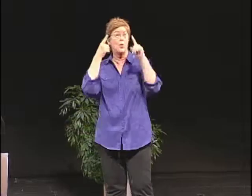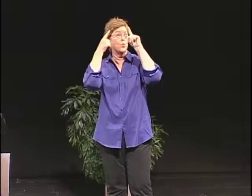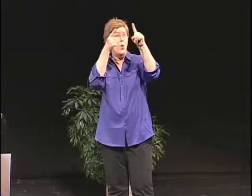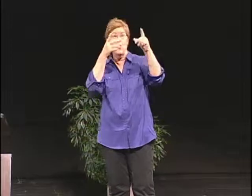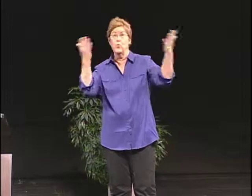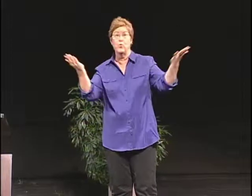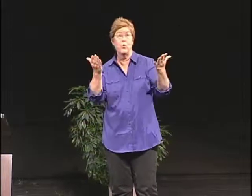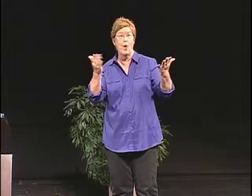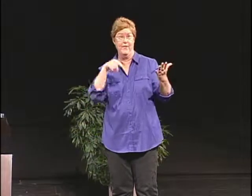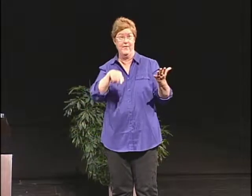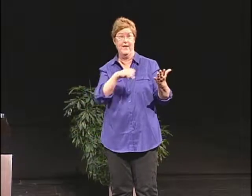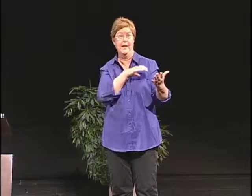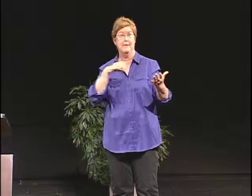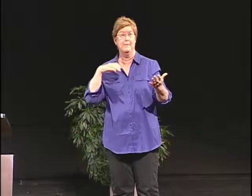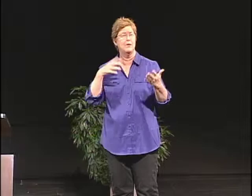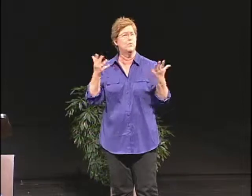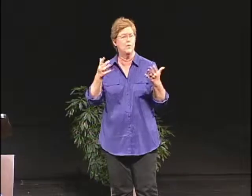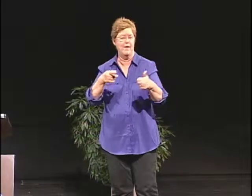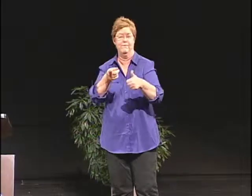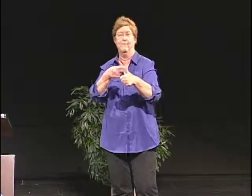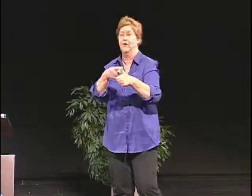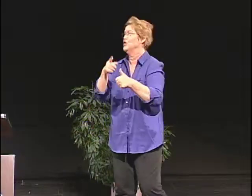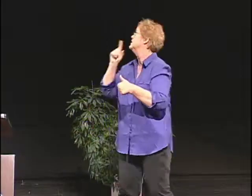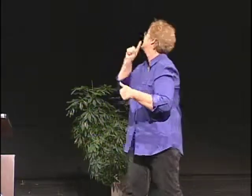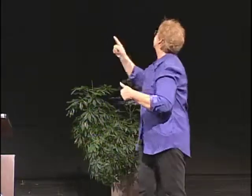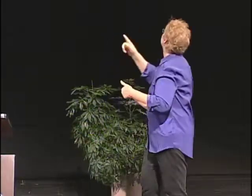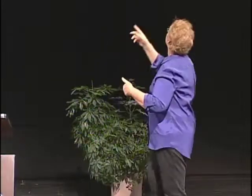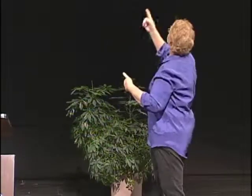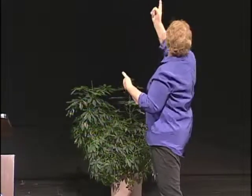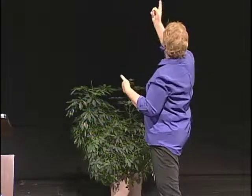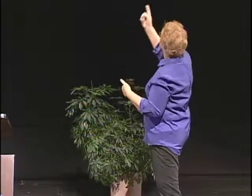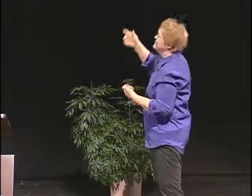And this is some of our current goals that the committee has come up with.